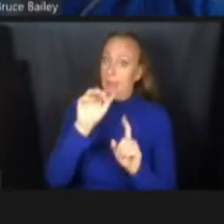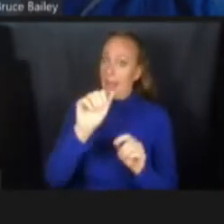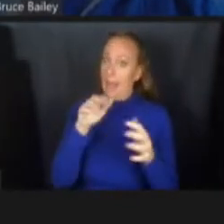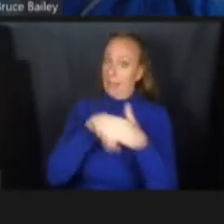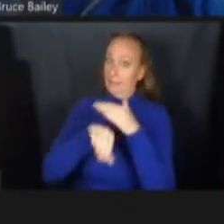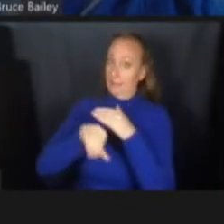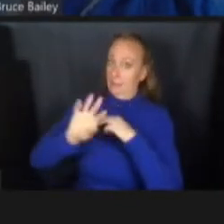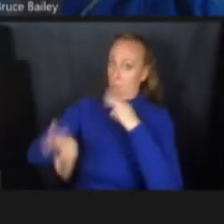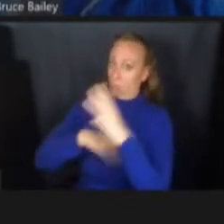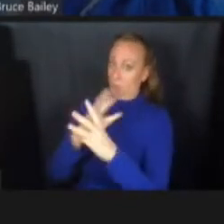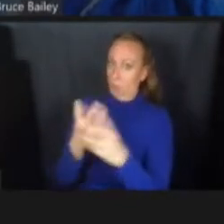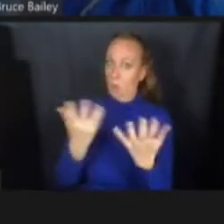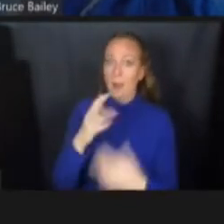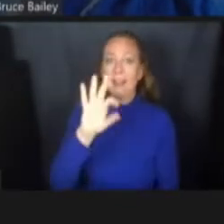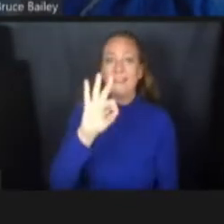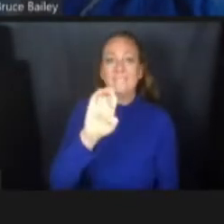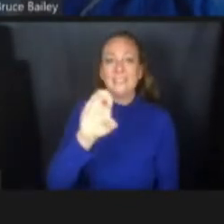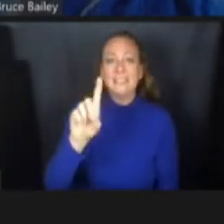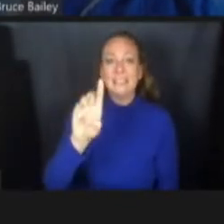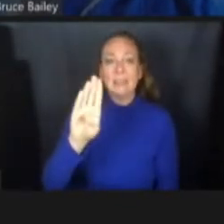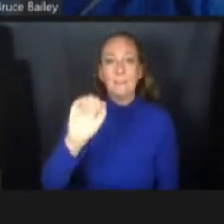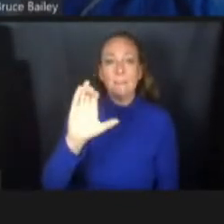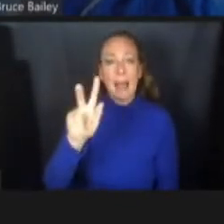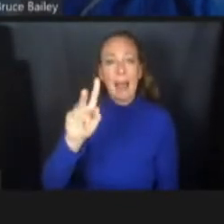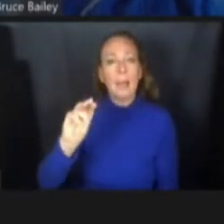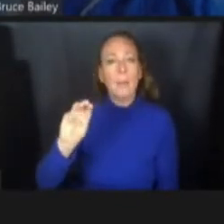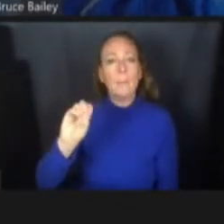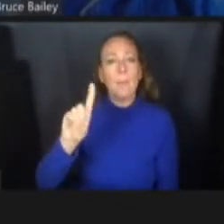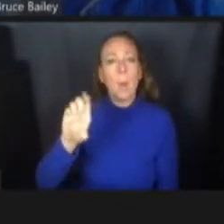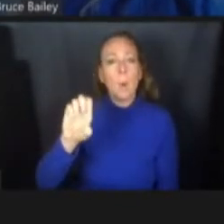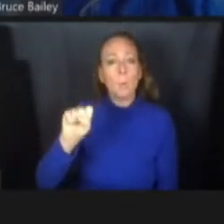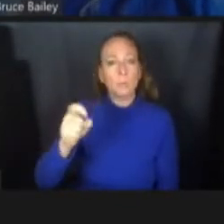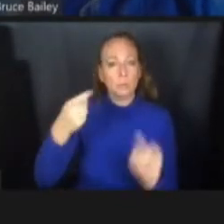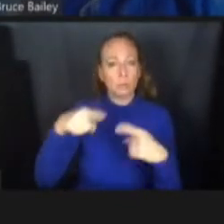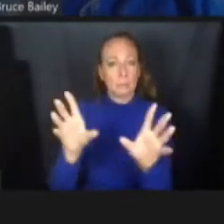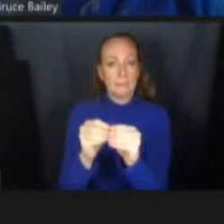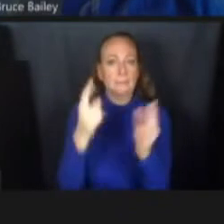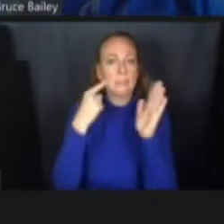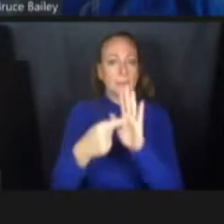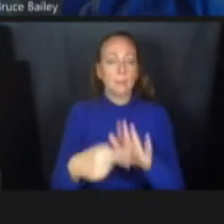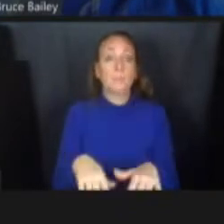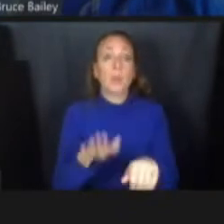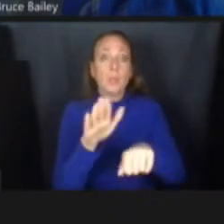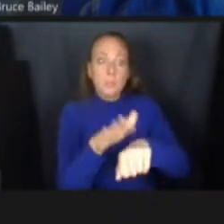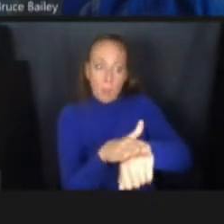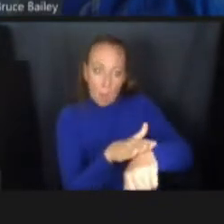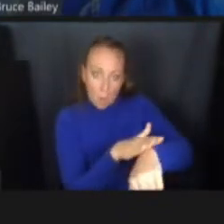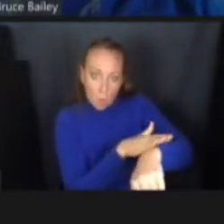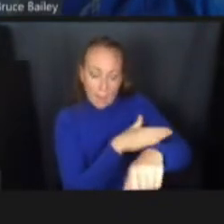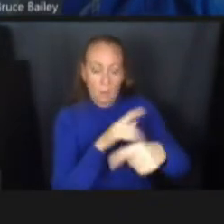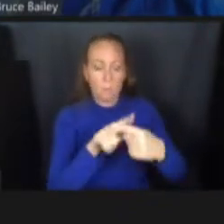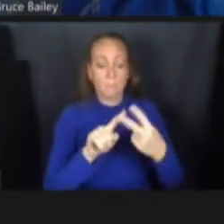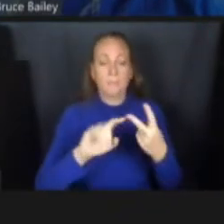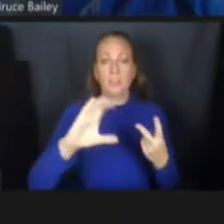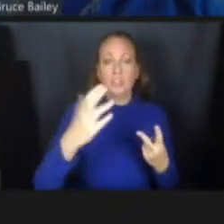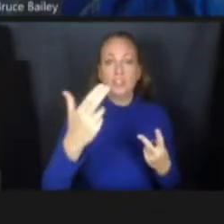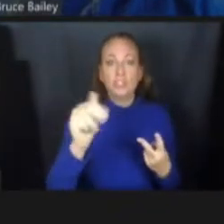are the feedback modes available during a meeting. Such as Slow Down, Chat, you can ask people to talk louder.